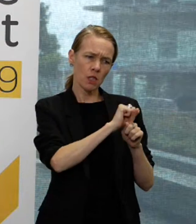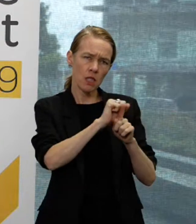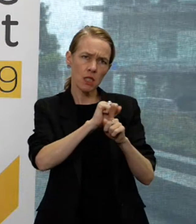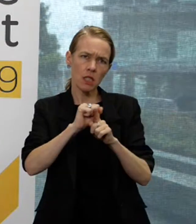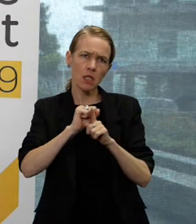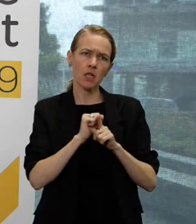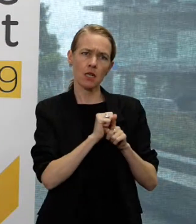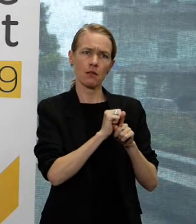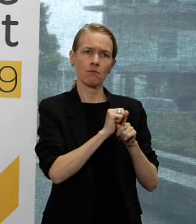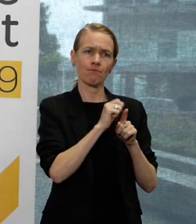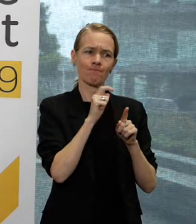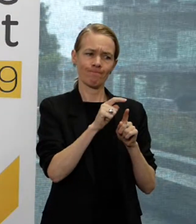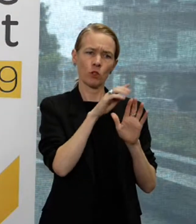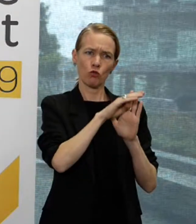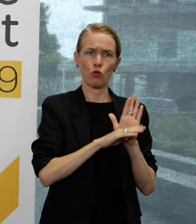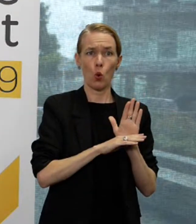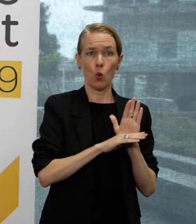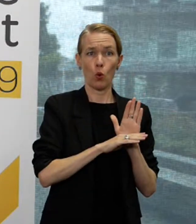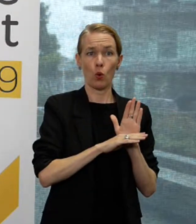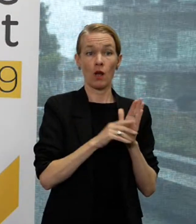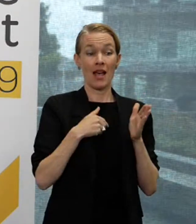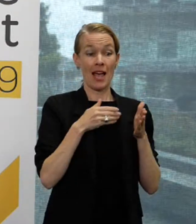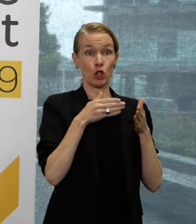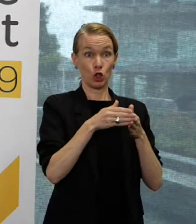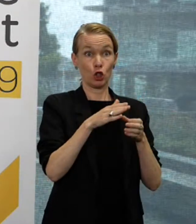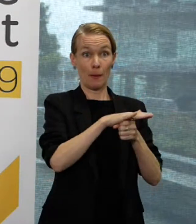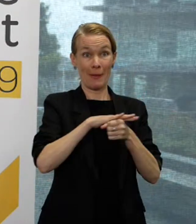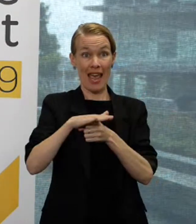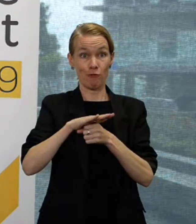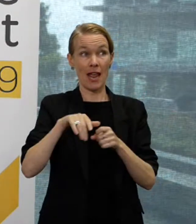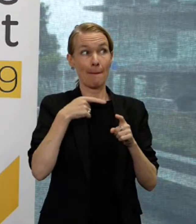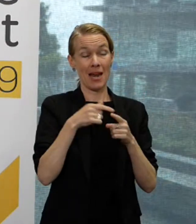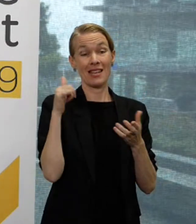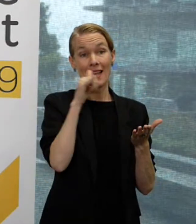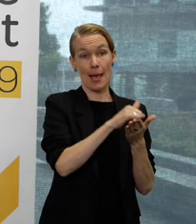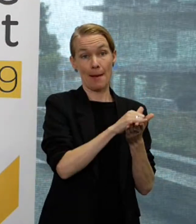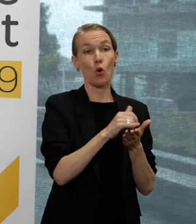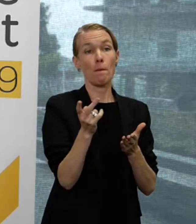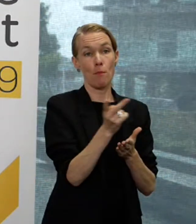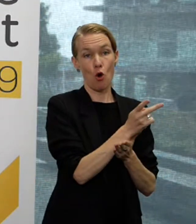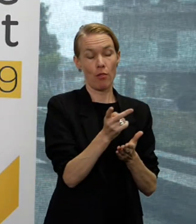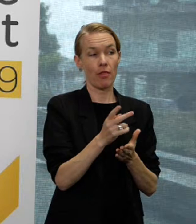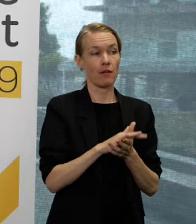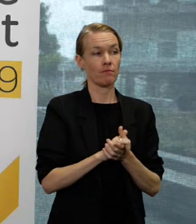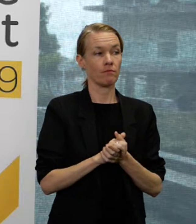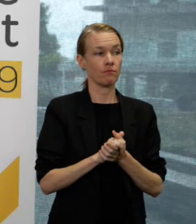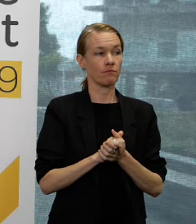measures, both at ports and at the airports. Sorry just a follow up question here. Just to clarify that the ships, these are international ships